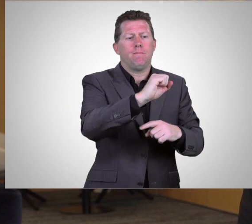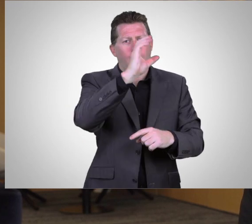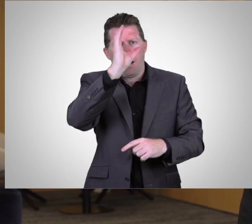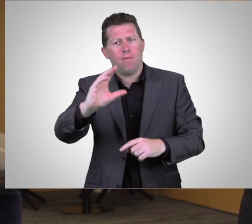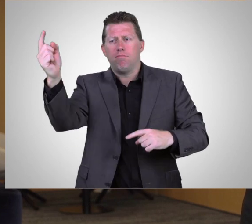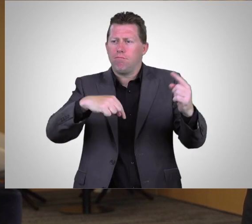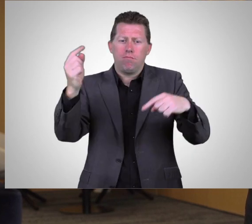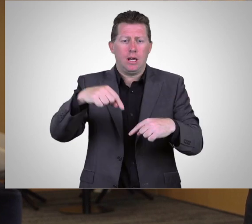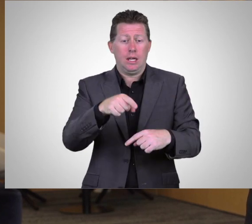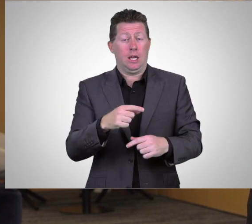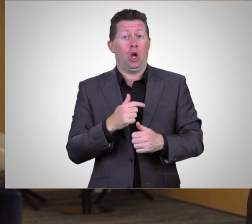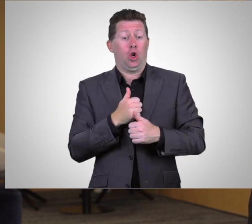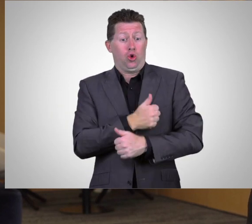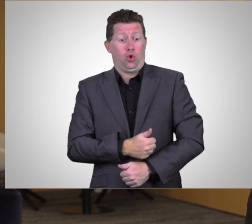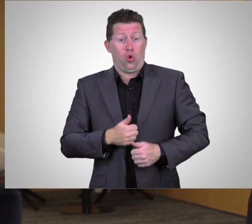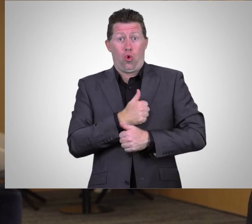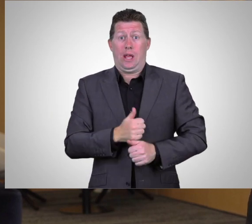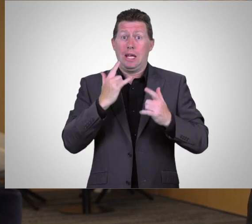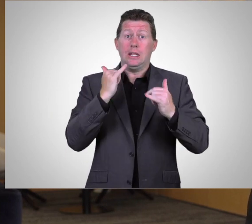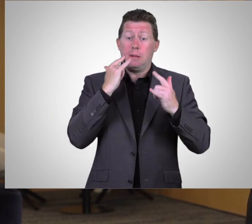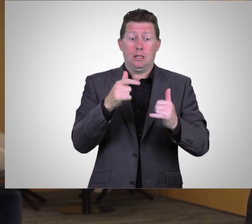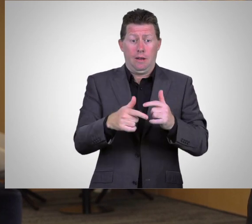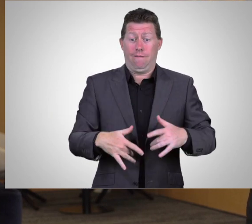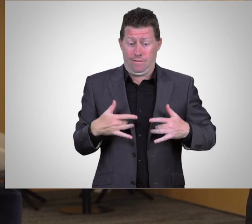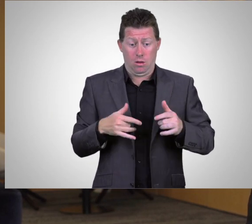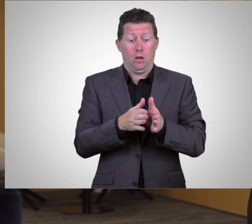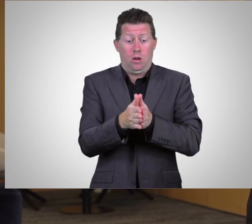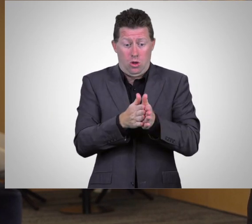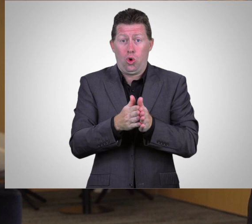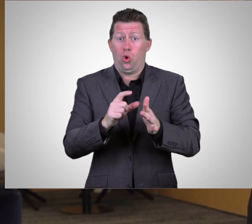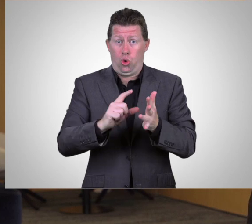pointed out that they really like assessment tasks and they really feel they're motivated to